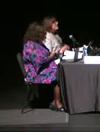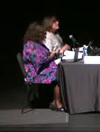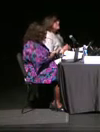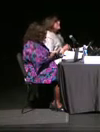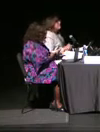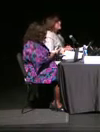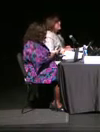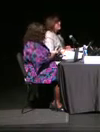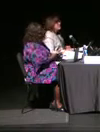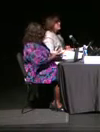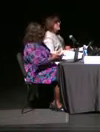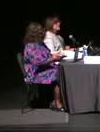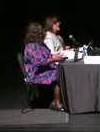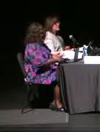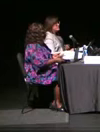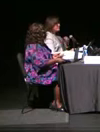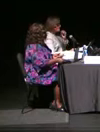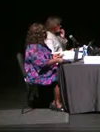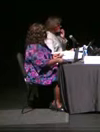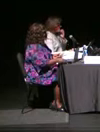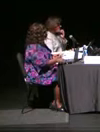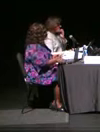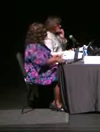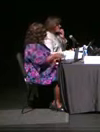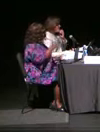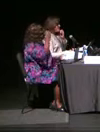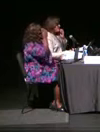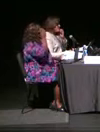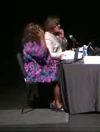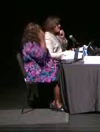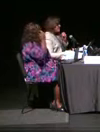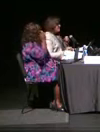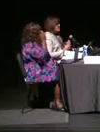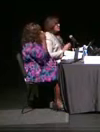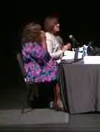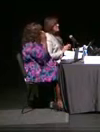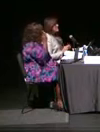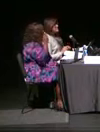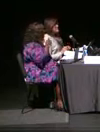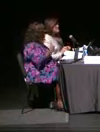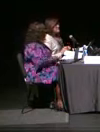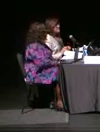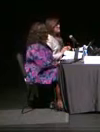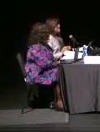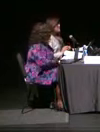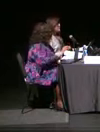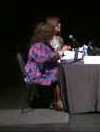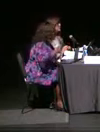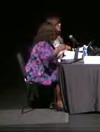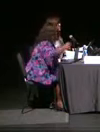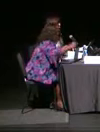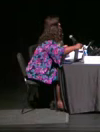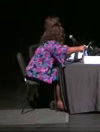We are not to 11.2 2025 Black Educator Excellence Award